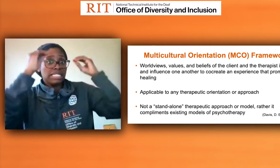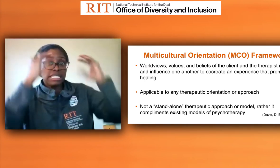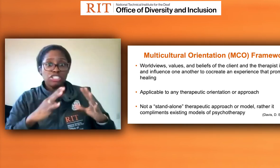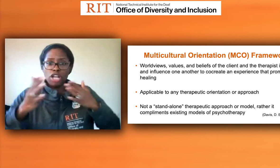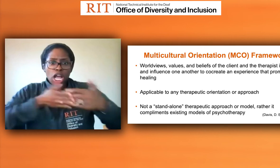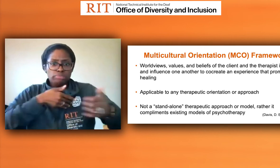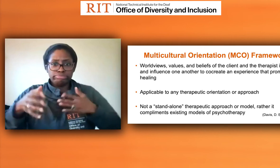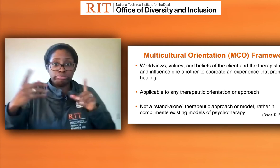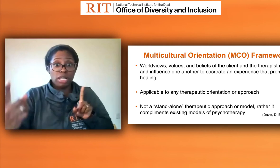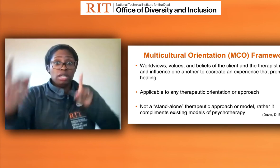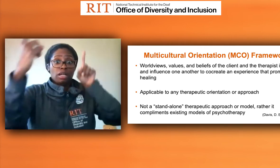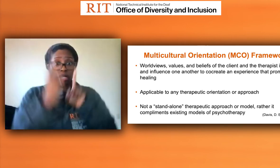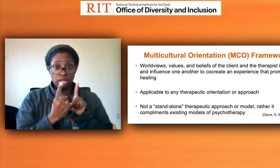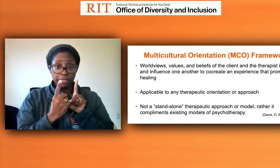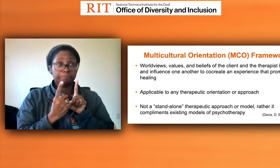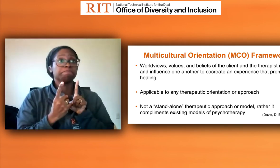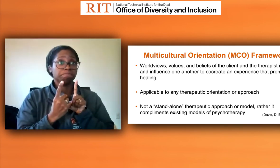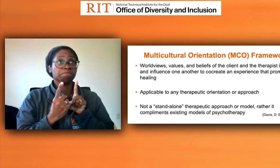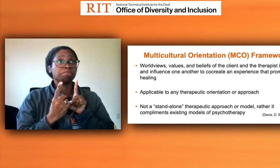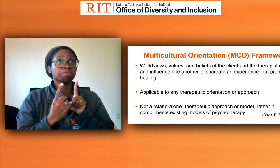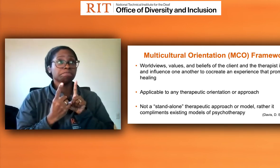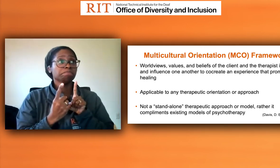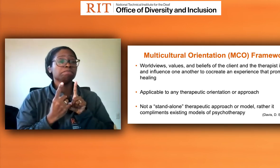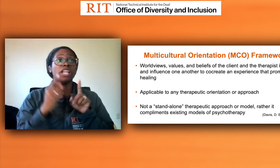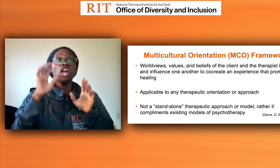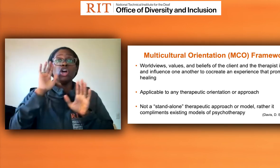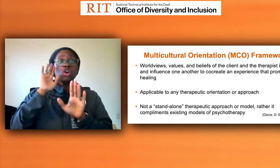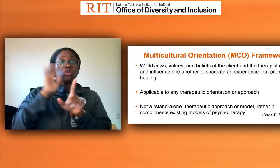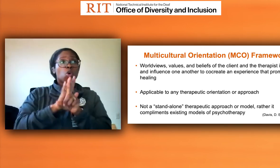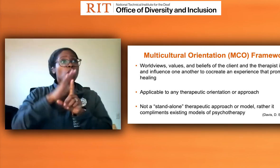or a new friend. Any time you come into contact with another individual,